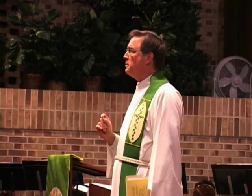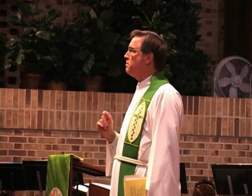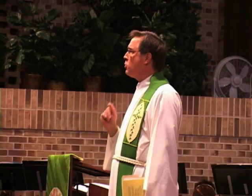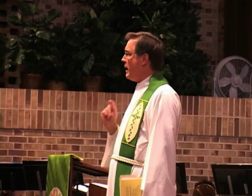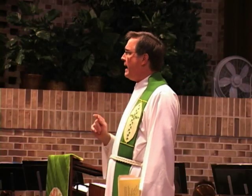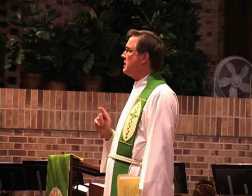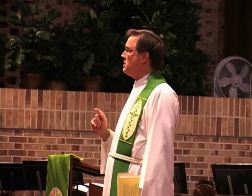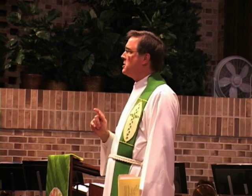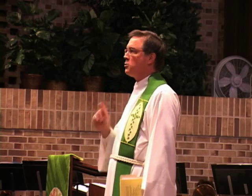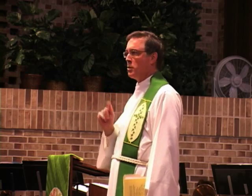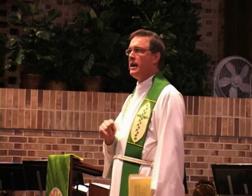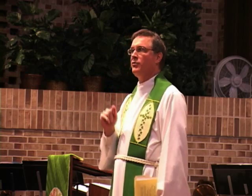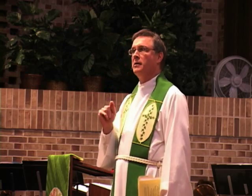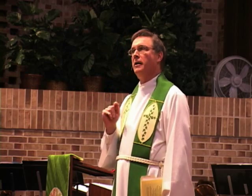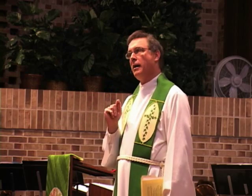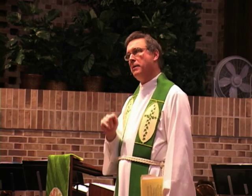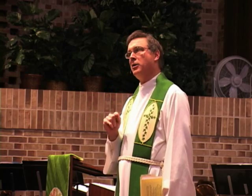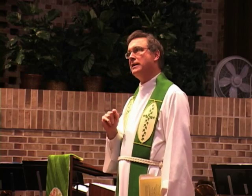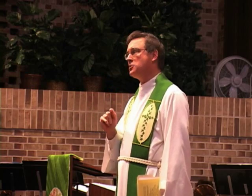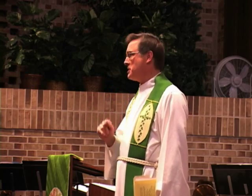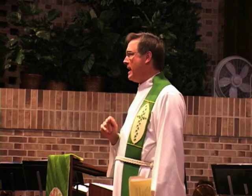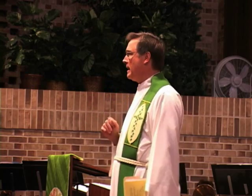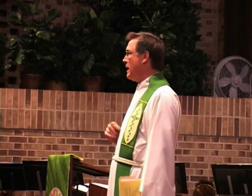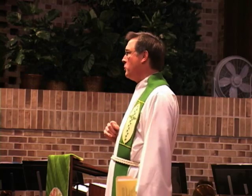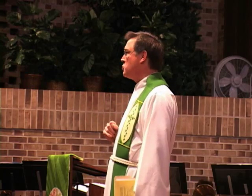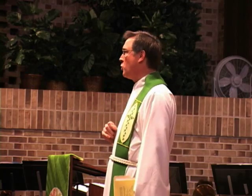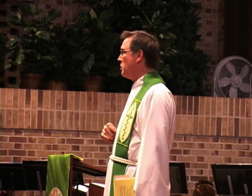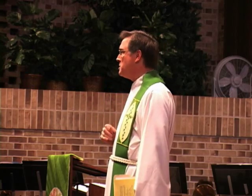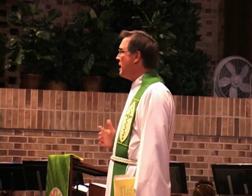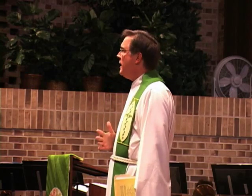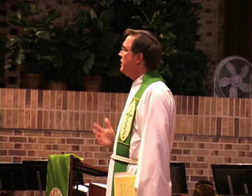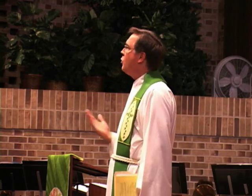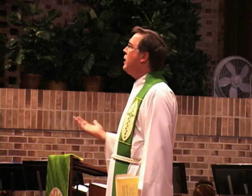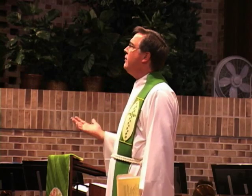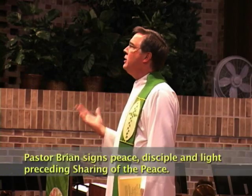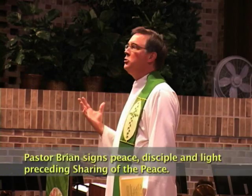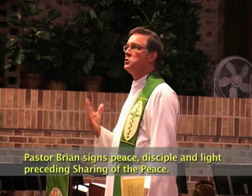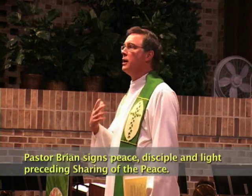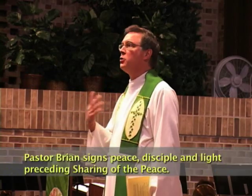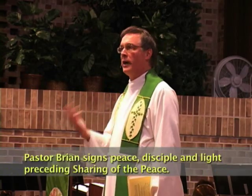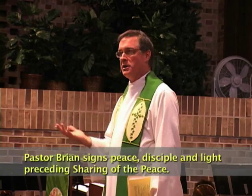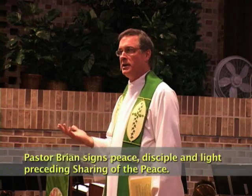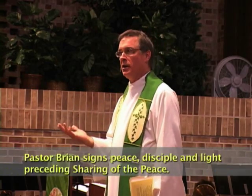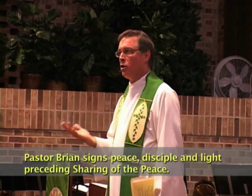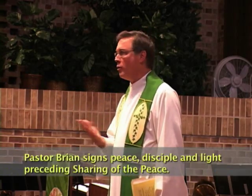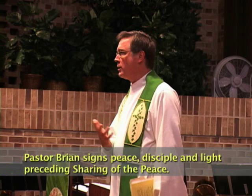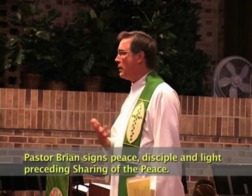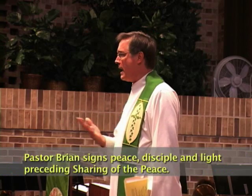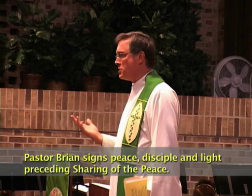Hacklander explains use of ASL to people of Centennial United Methodist Church] What I'd